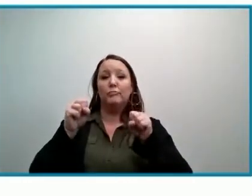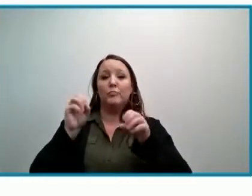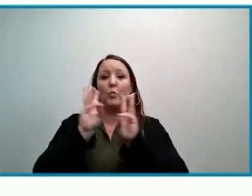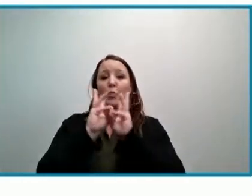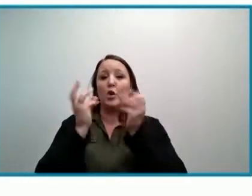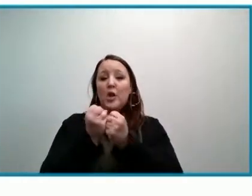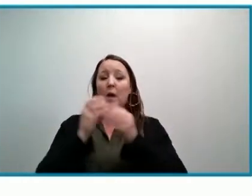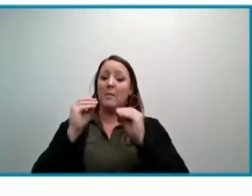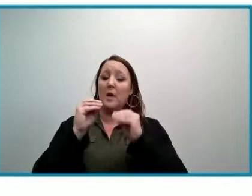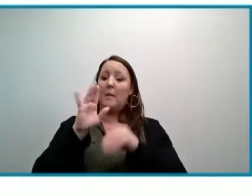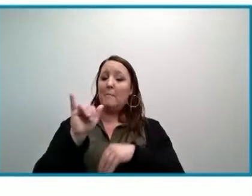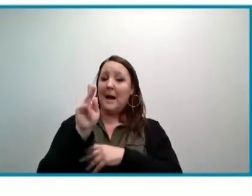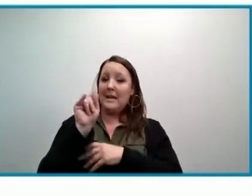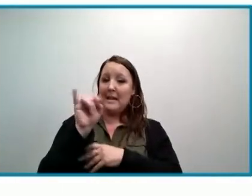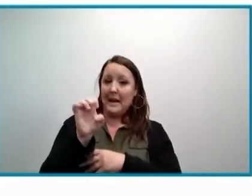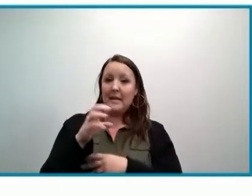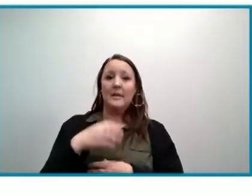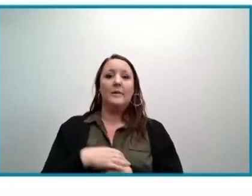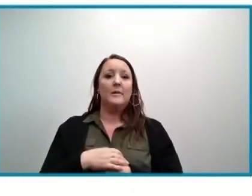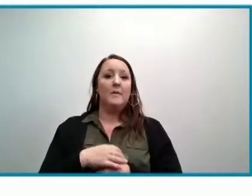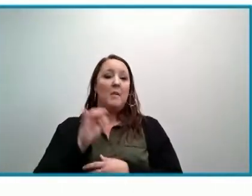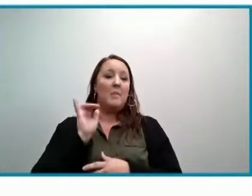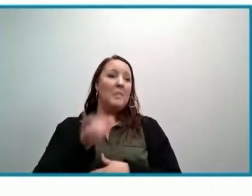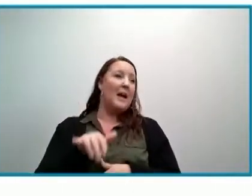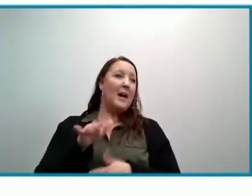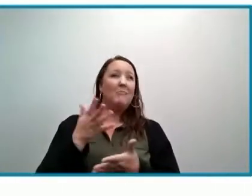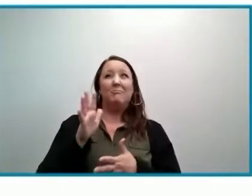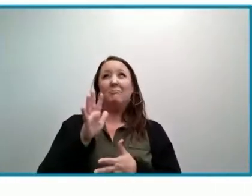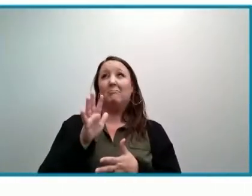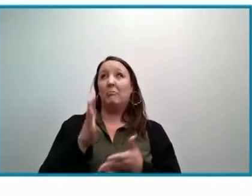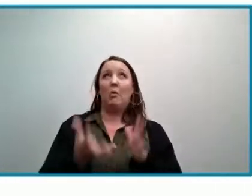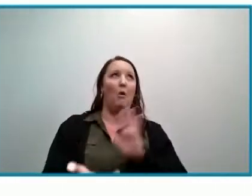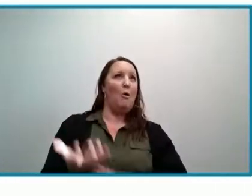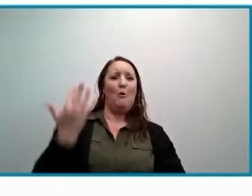And that was like ages ago. When were the dinosaurs out? Um,